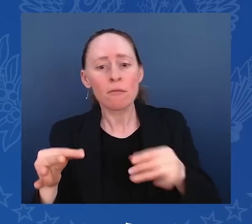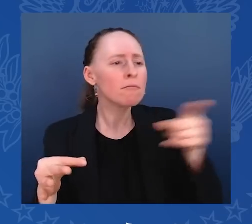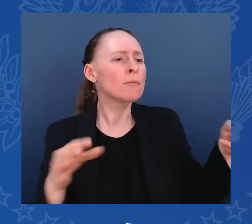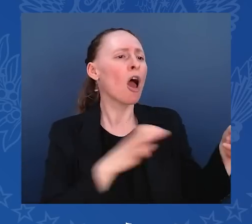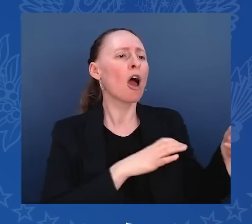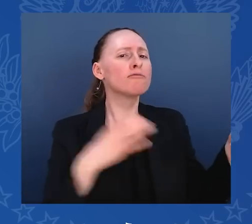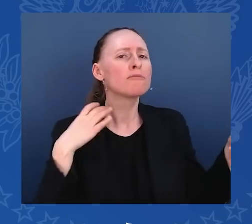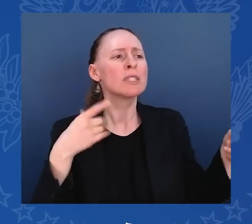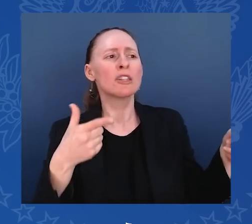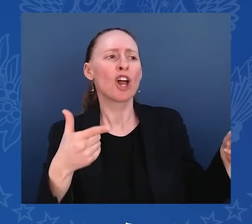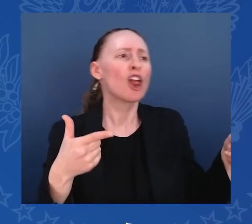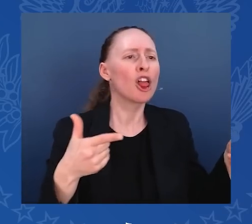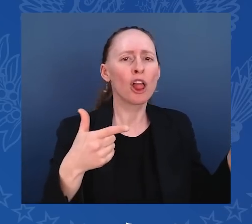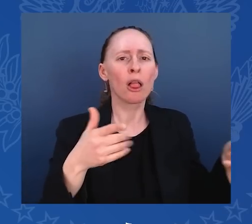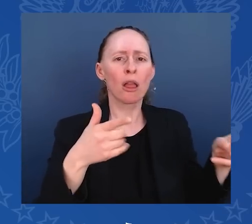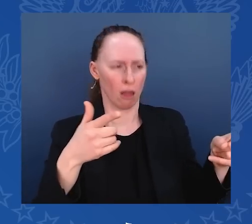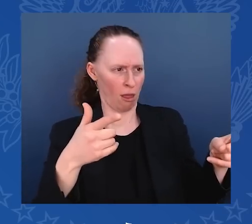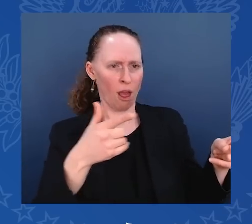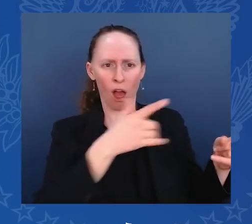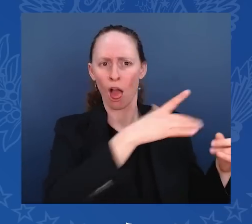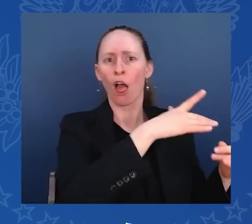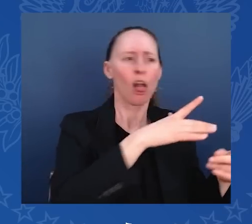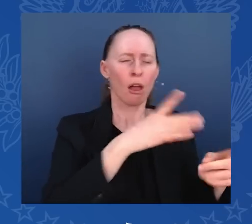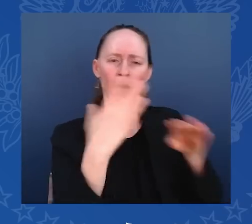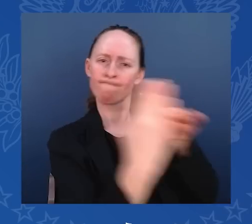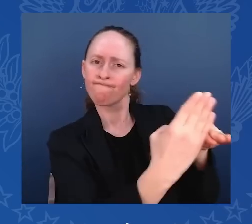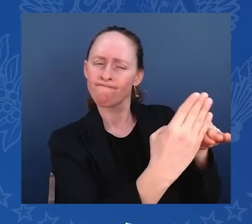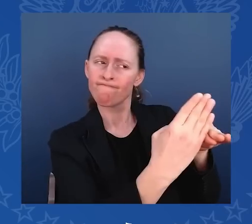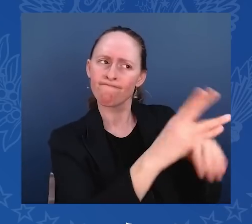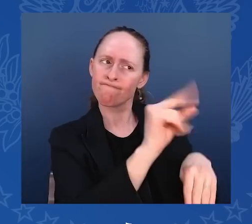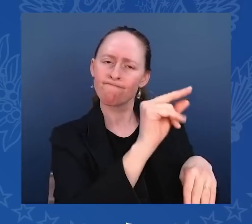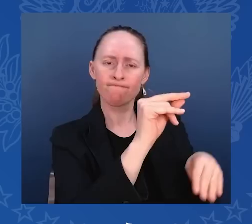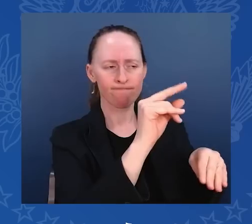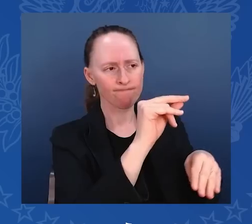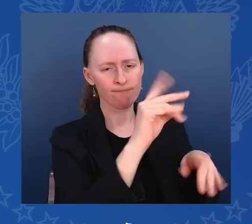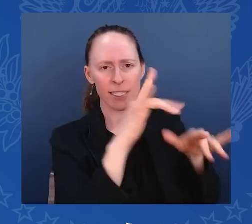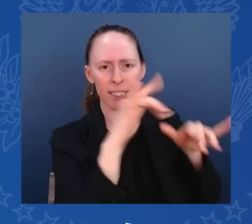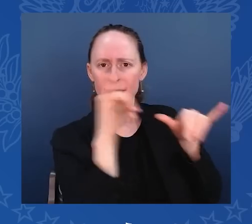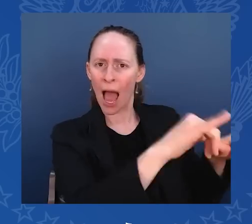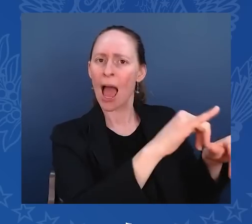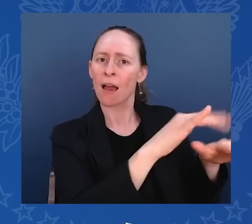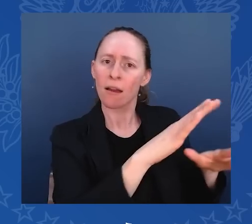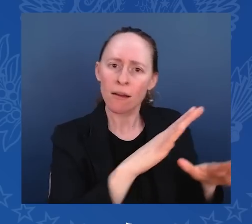and institutional safeguards. So, let me close with this. I'm proud -- proud of the legacy